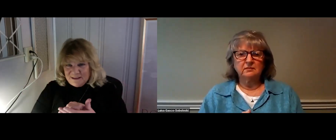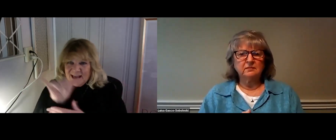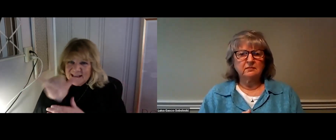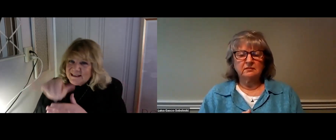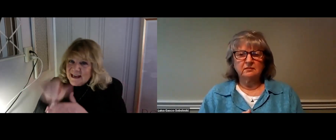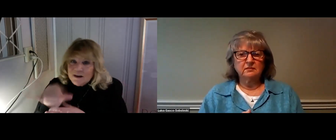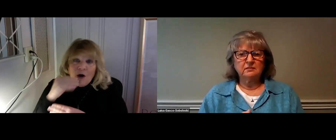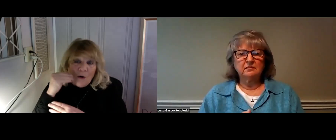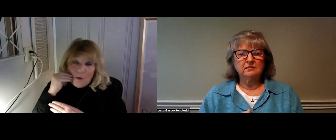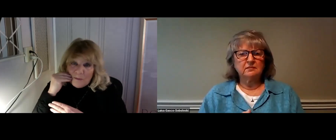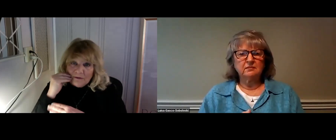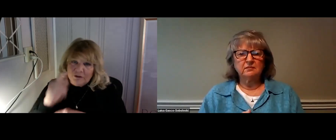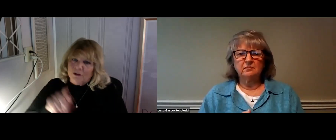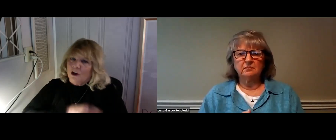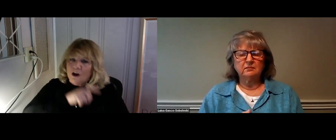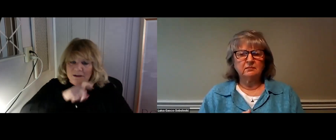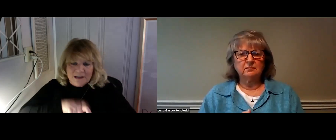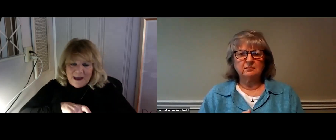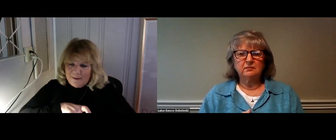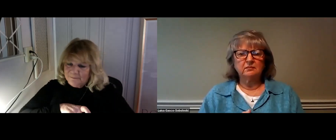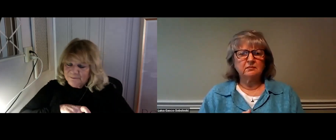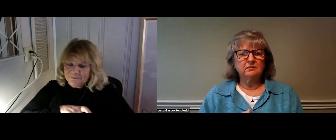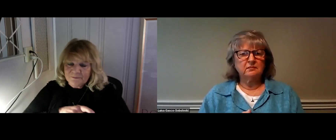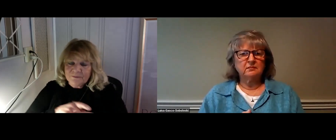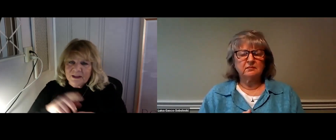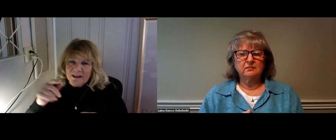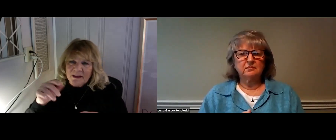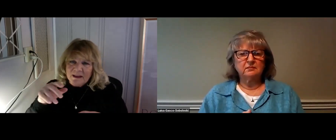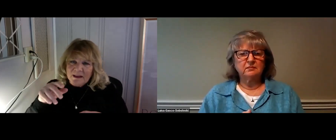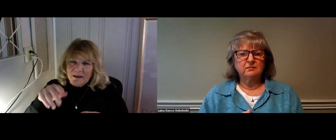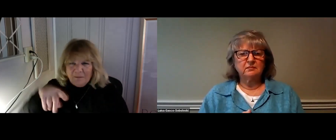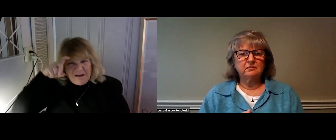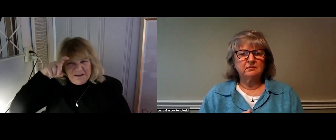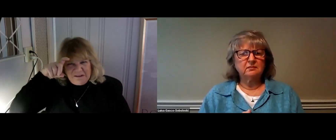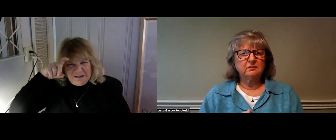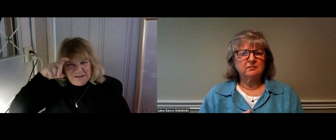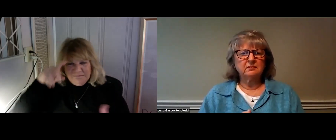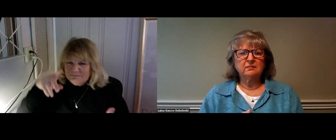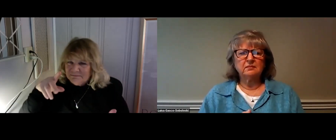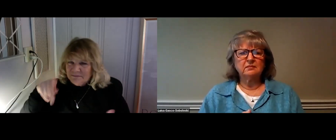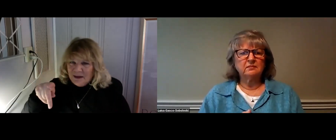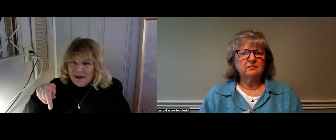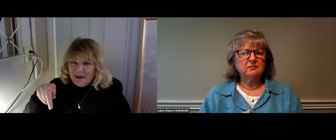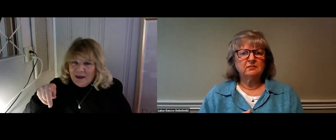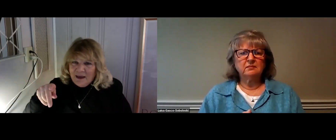I stayed home for a long time puzzled,